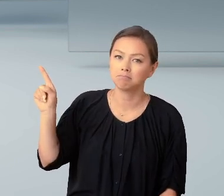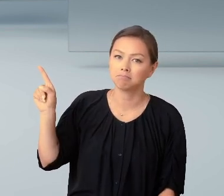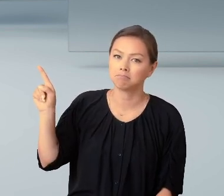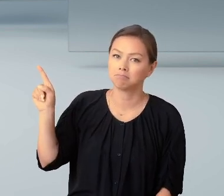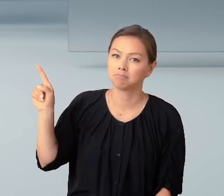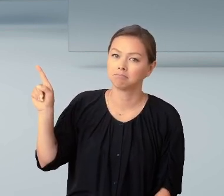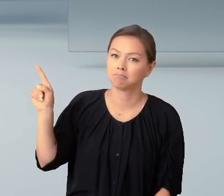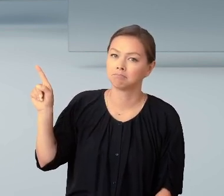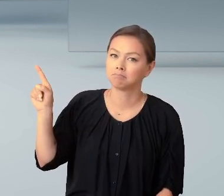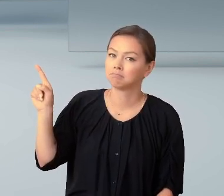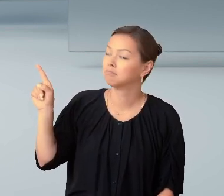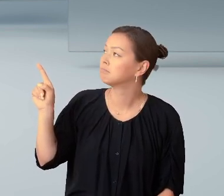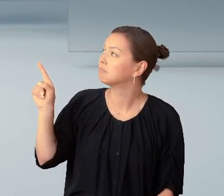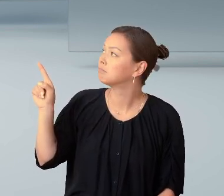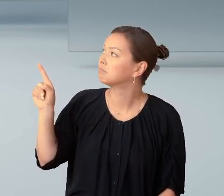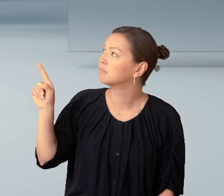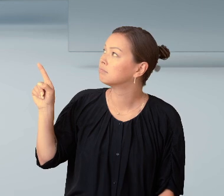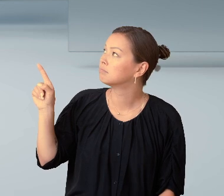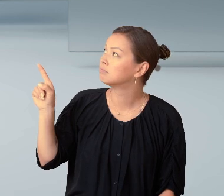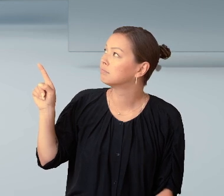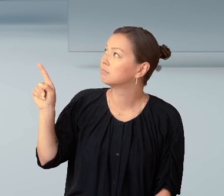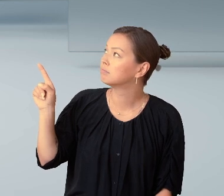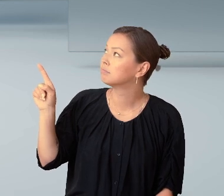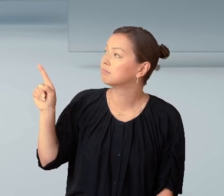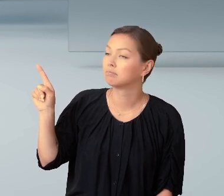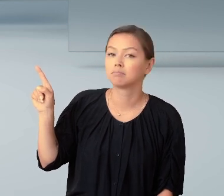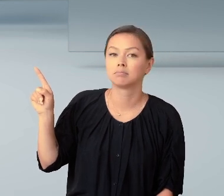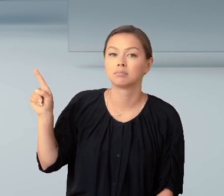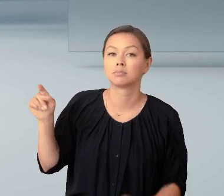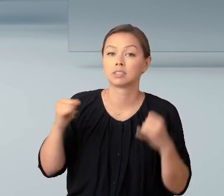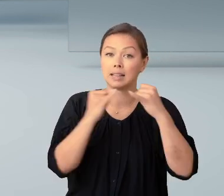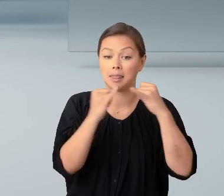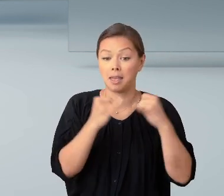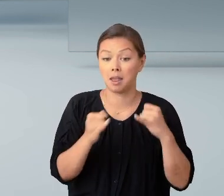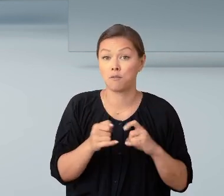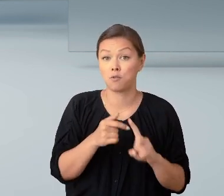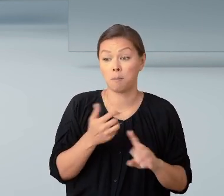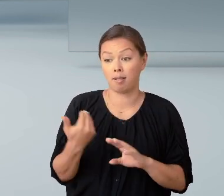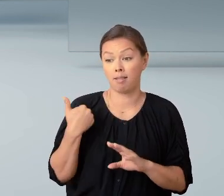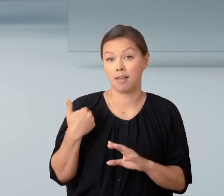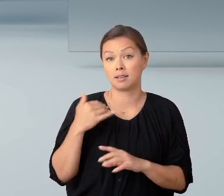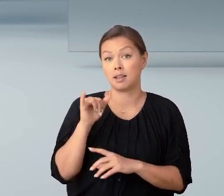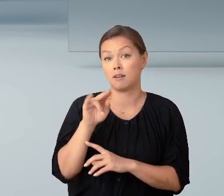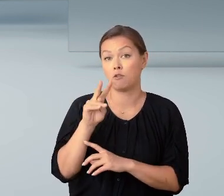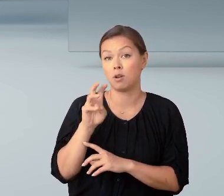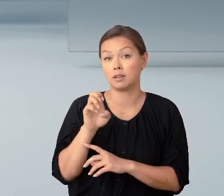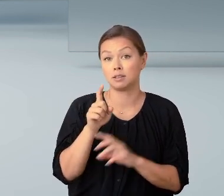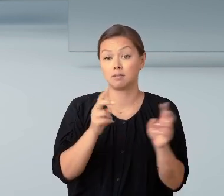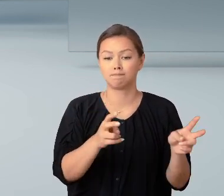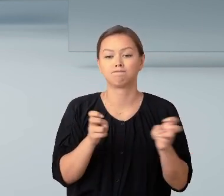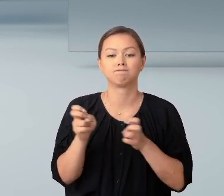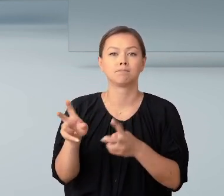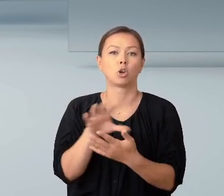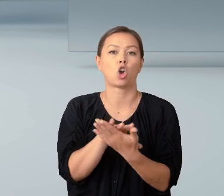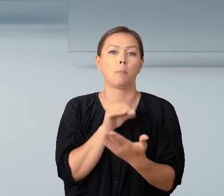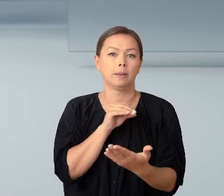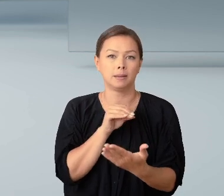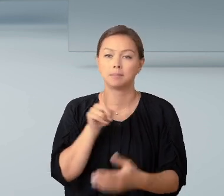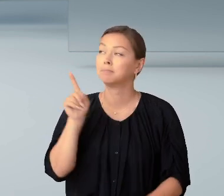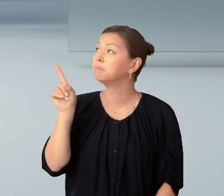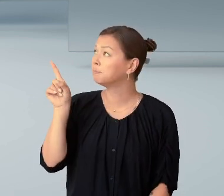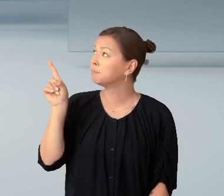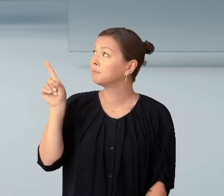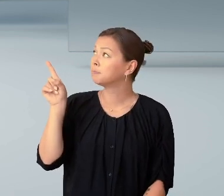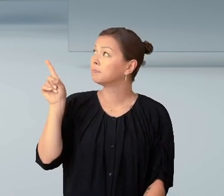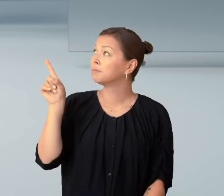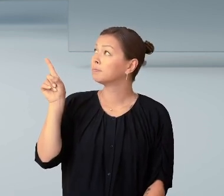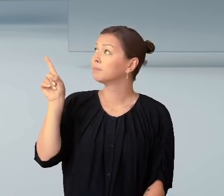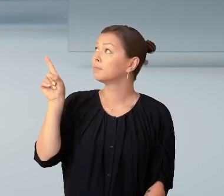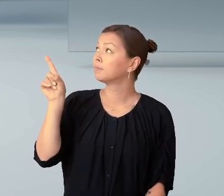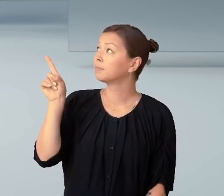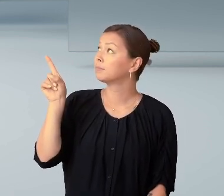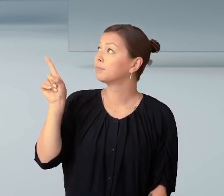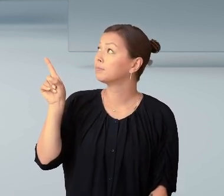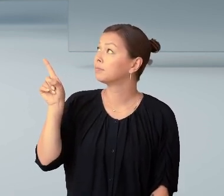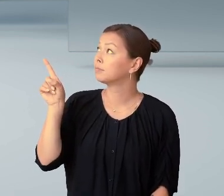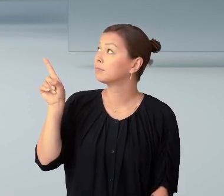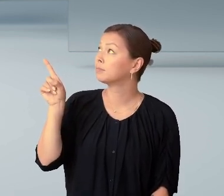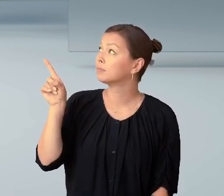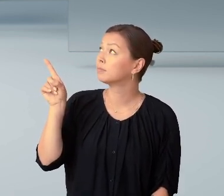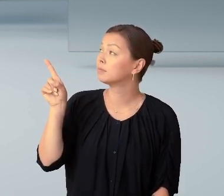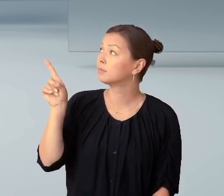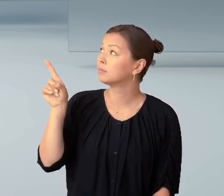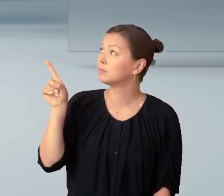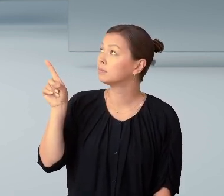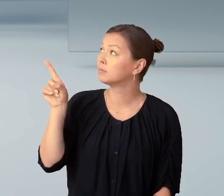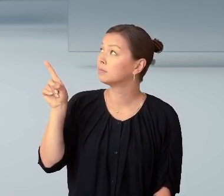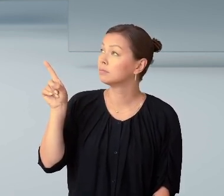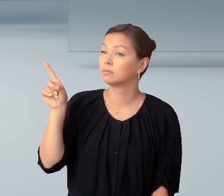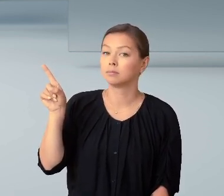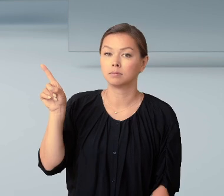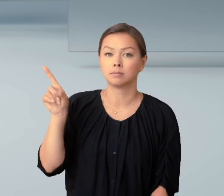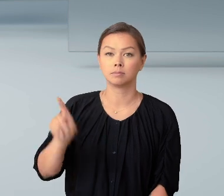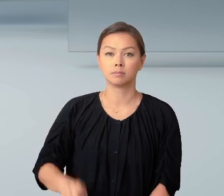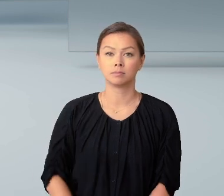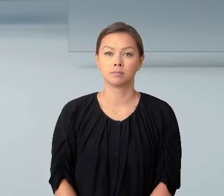Last Invoice, I generate this to get... It's the same kind of